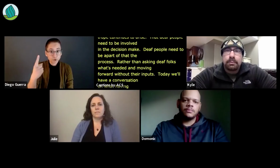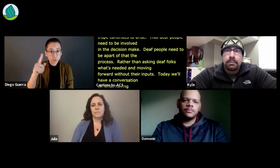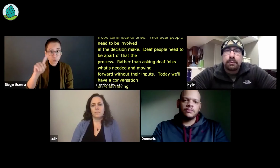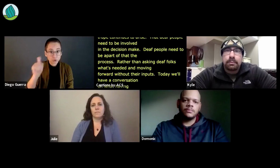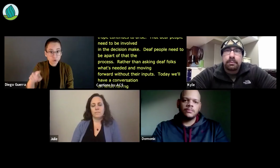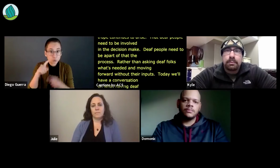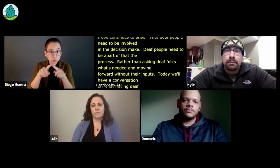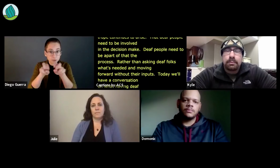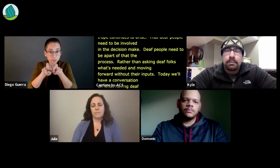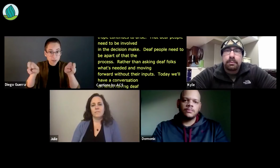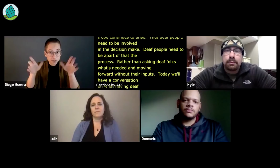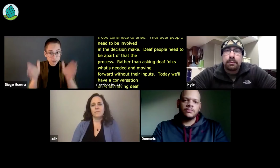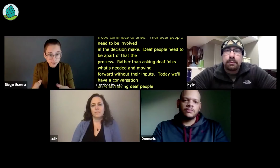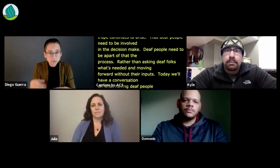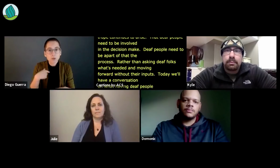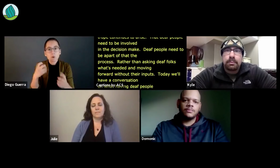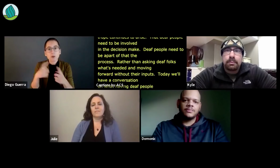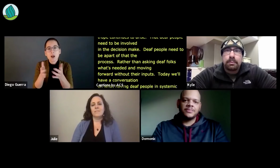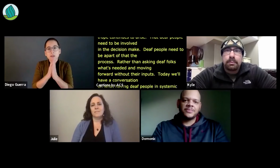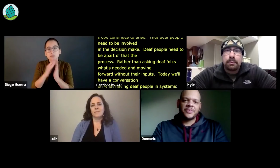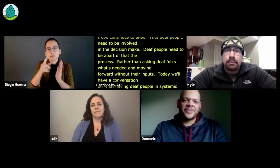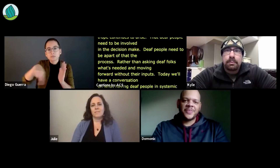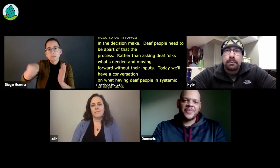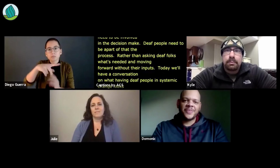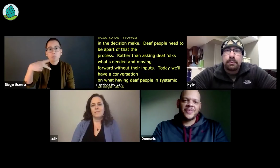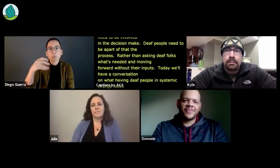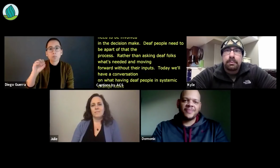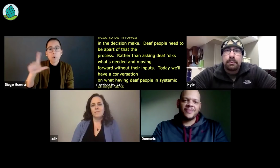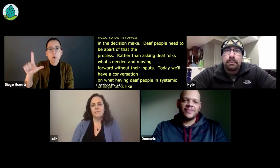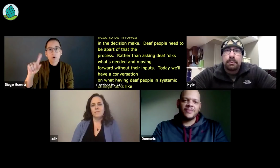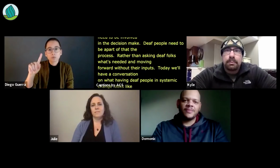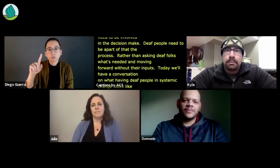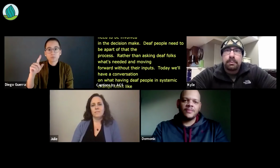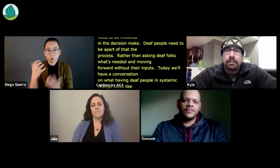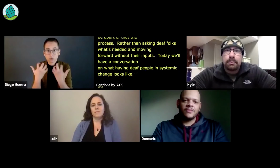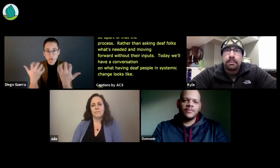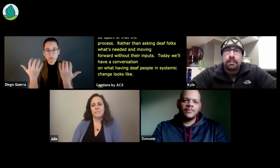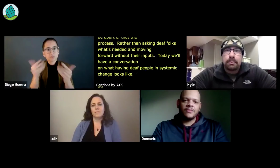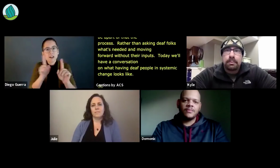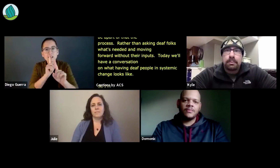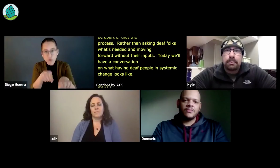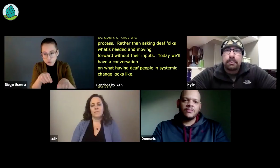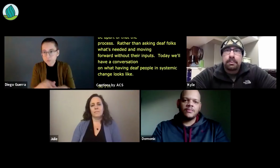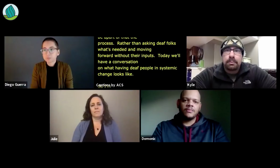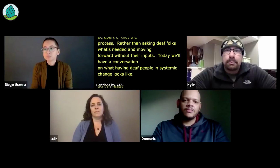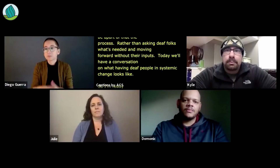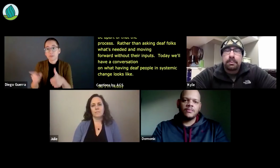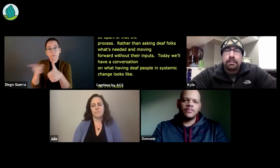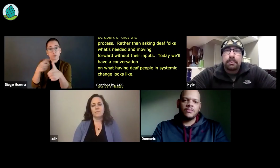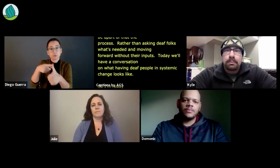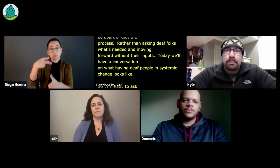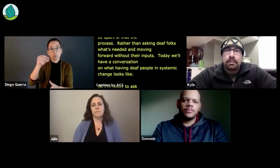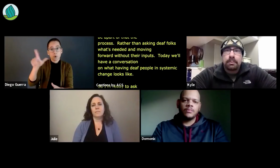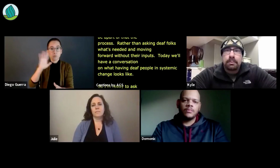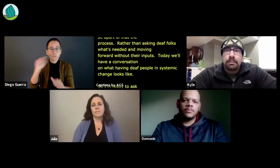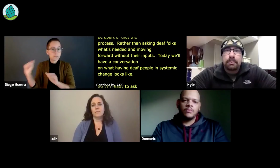So I'm ready to ask our first question to you panelists. And we'll poll the audience into your response as well.